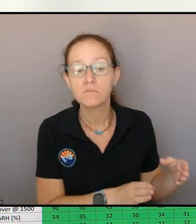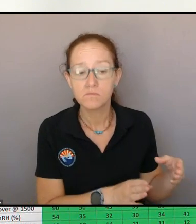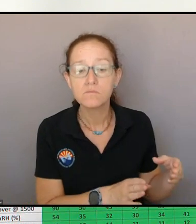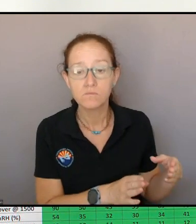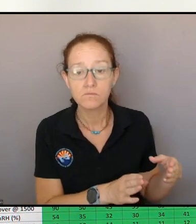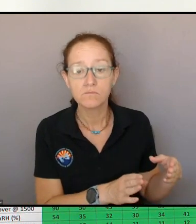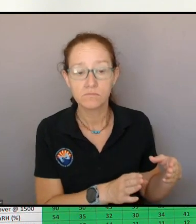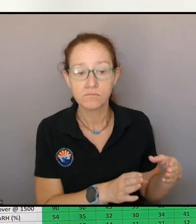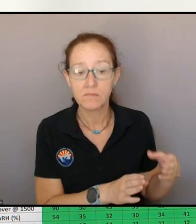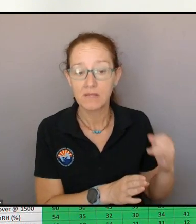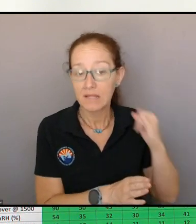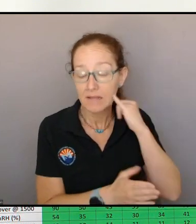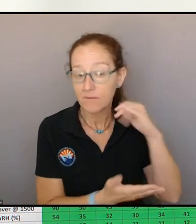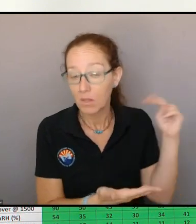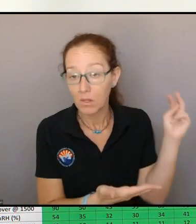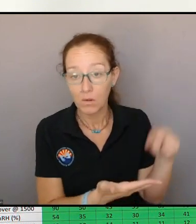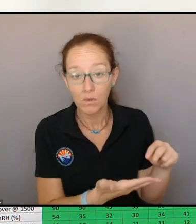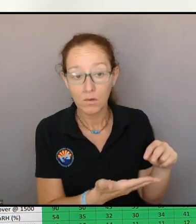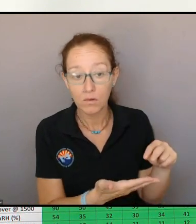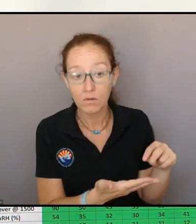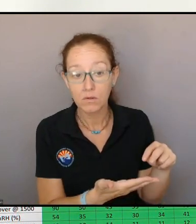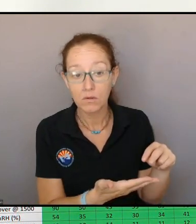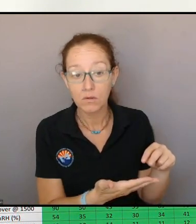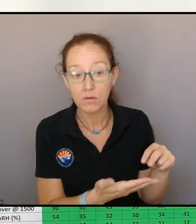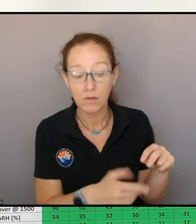to look at just to the northeast of Las Vegas at the